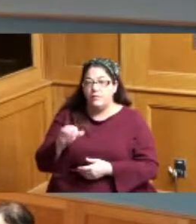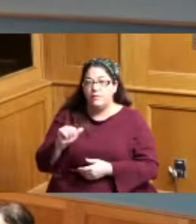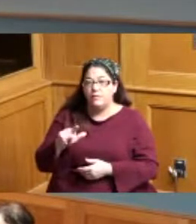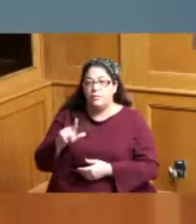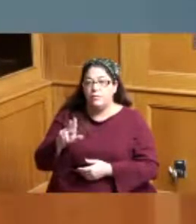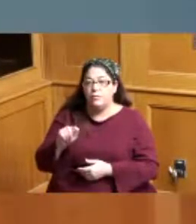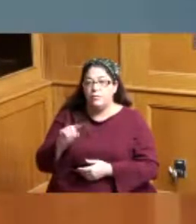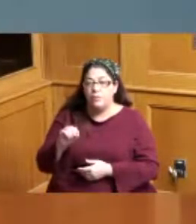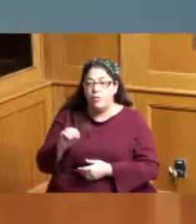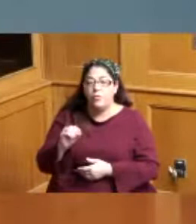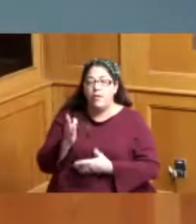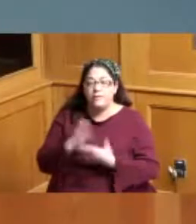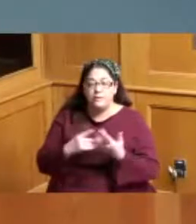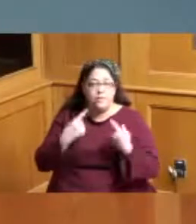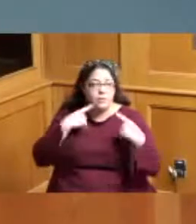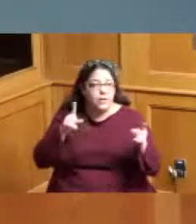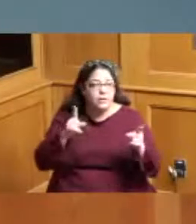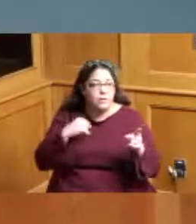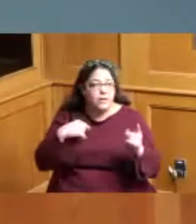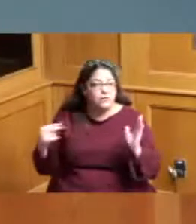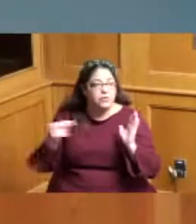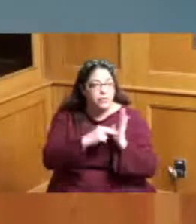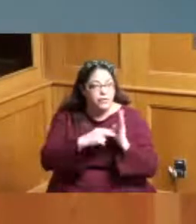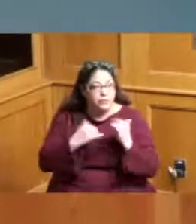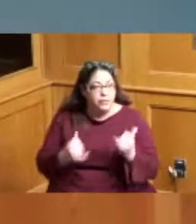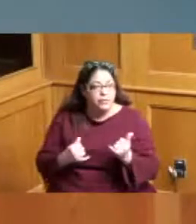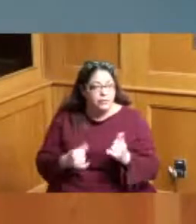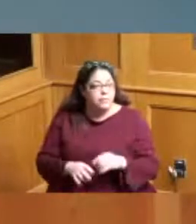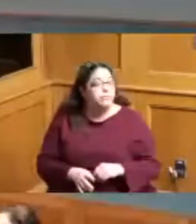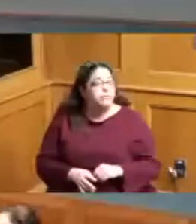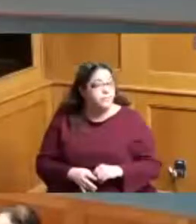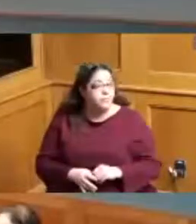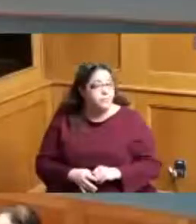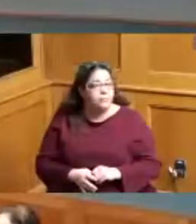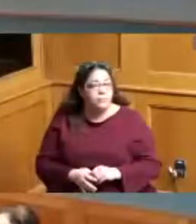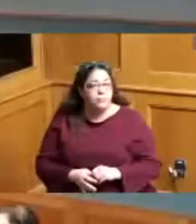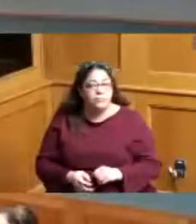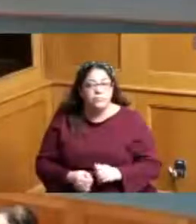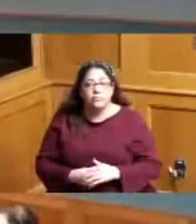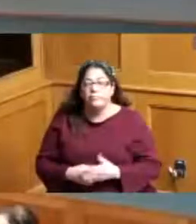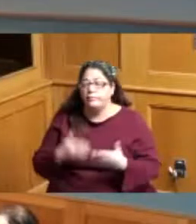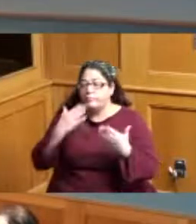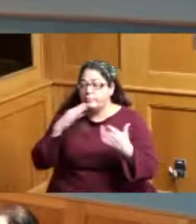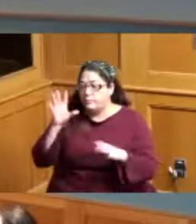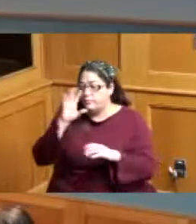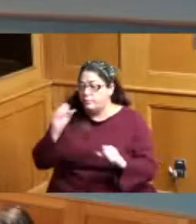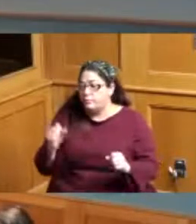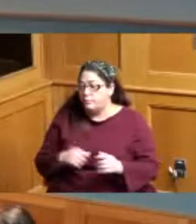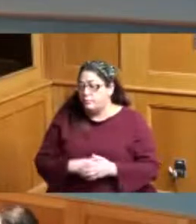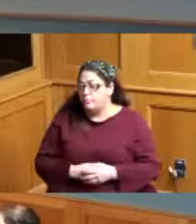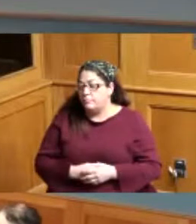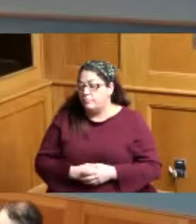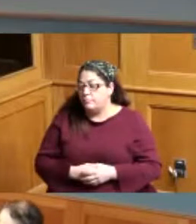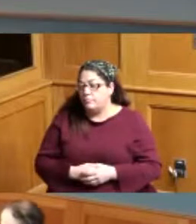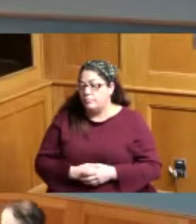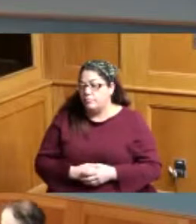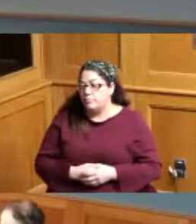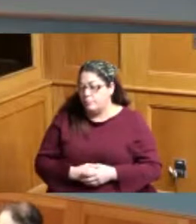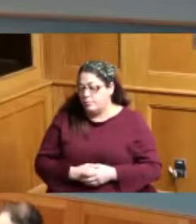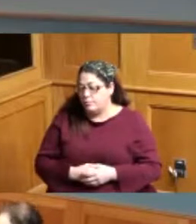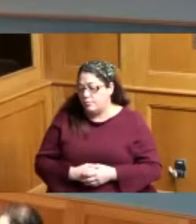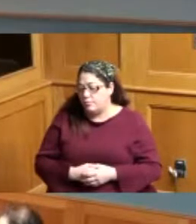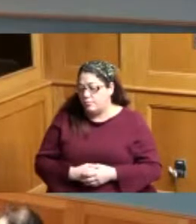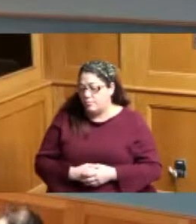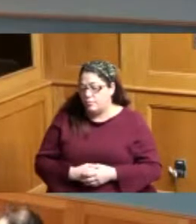that we need to take a look at very quickly thank you Madam President so and I want to